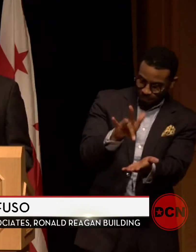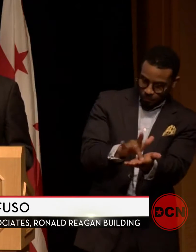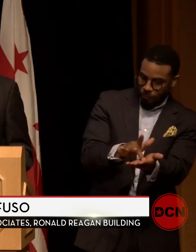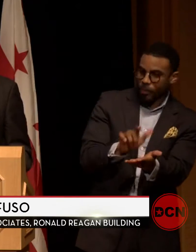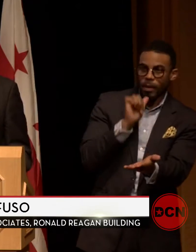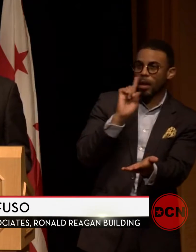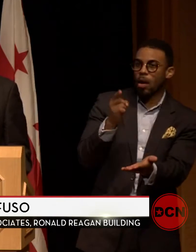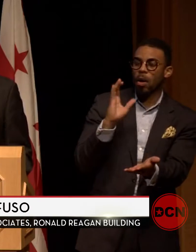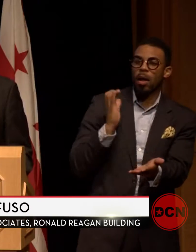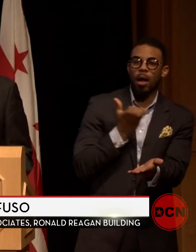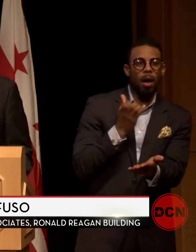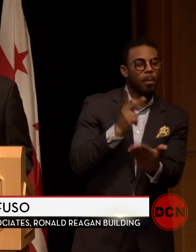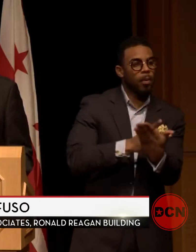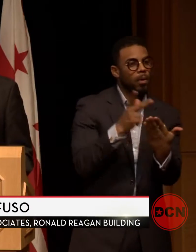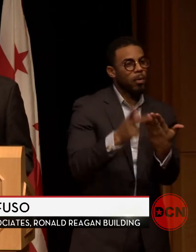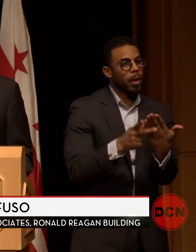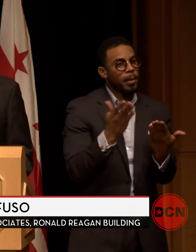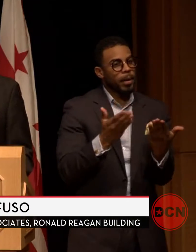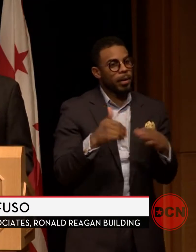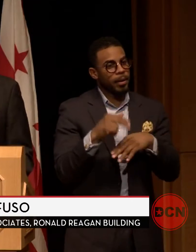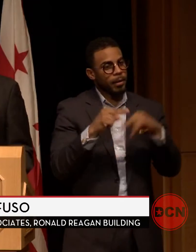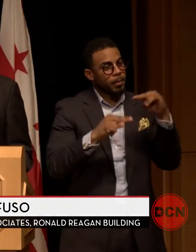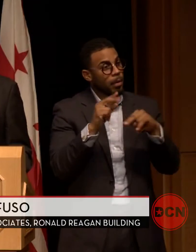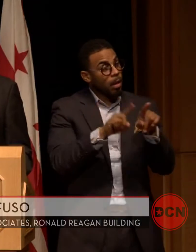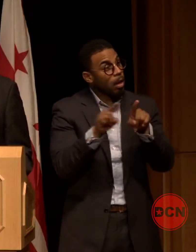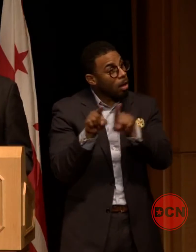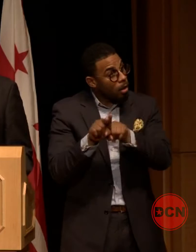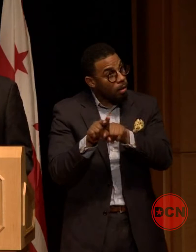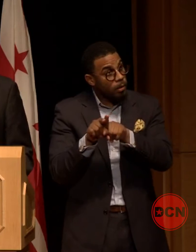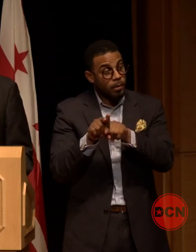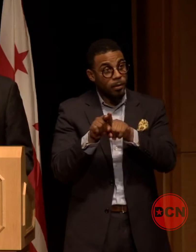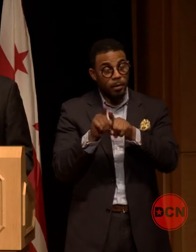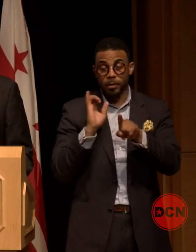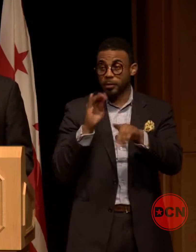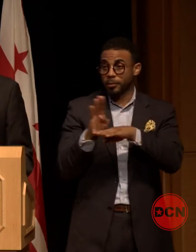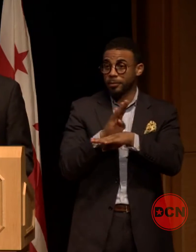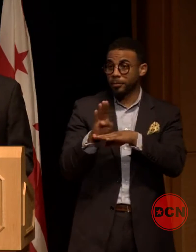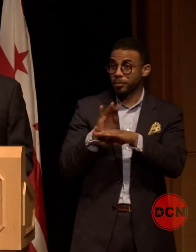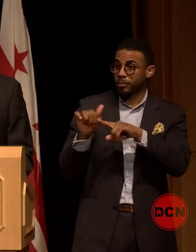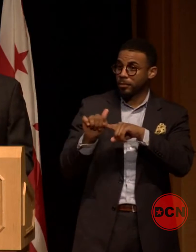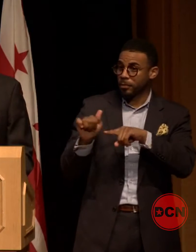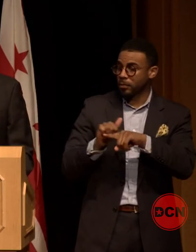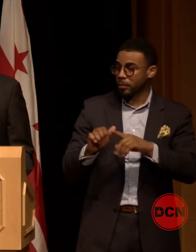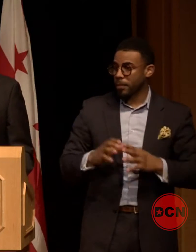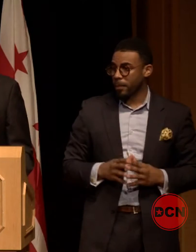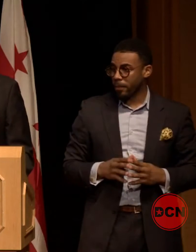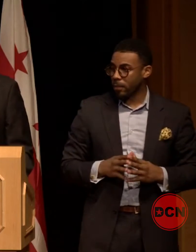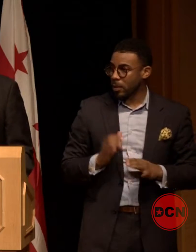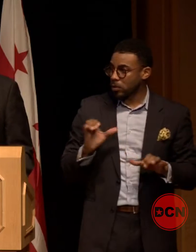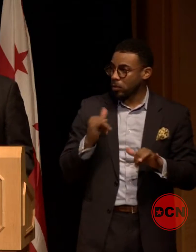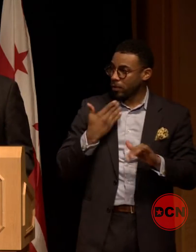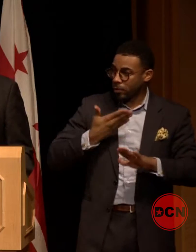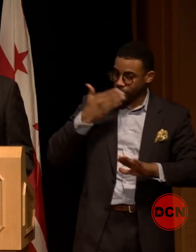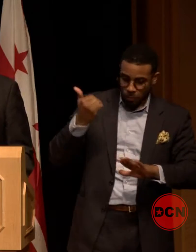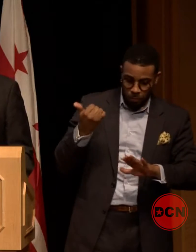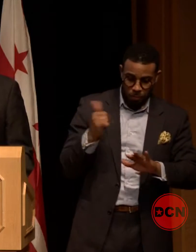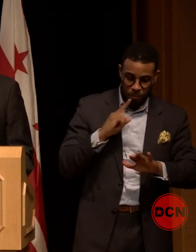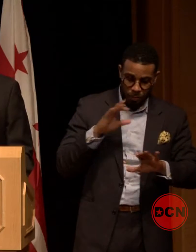ONLY OUR PROGRAMMING HERE IN THE BUILDING BUT AS WELL AS OUR BUSINESS PRACTICES. WE DO OUR VERY BEST TO BE ACTIVE